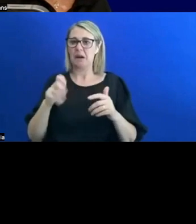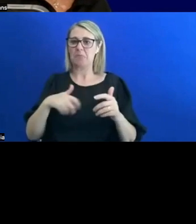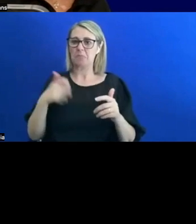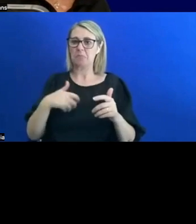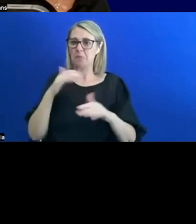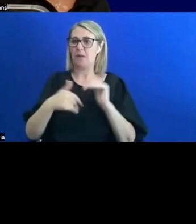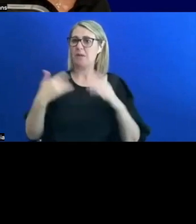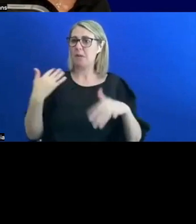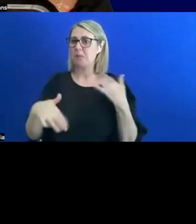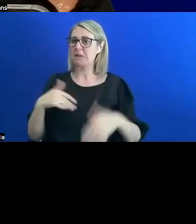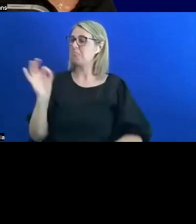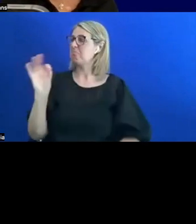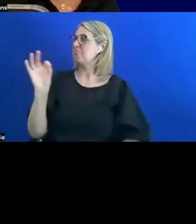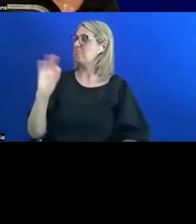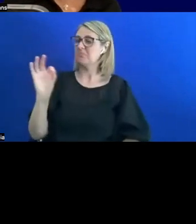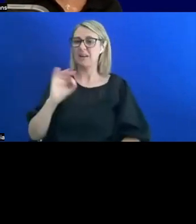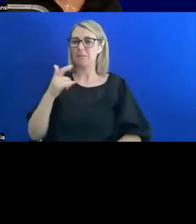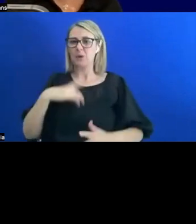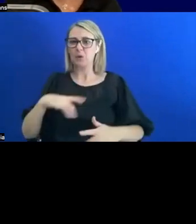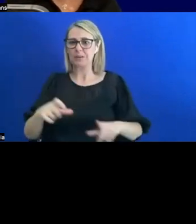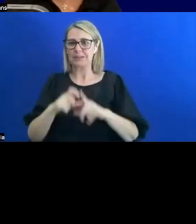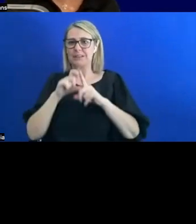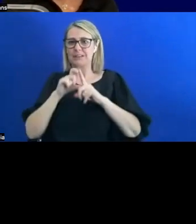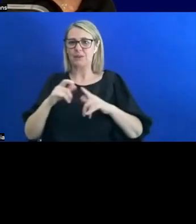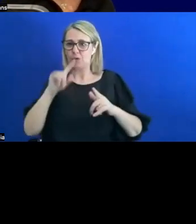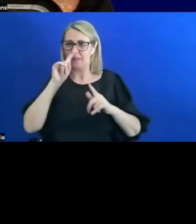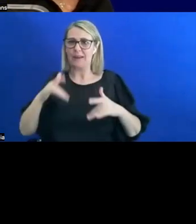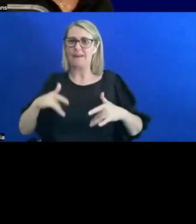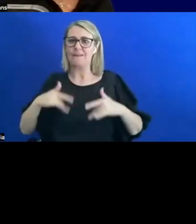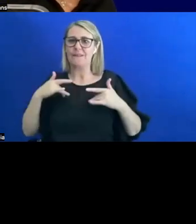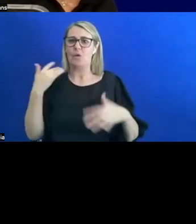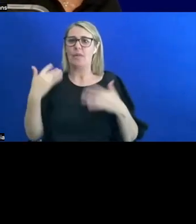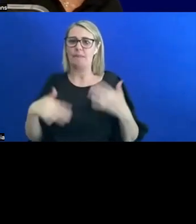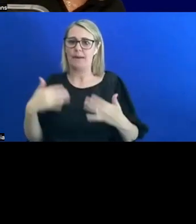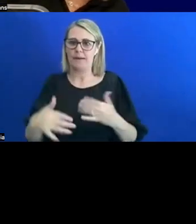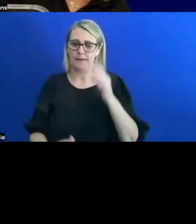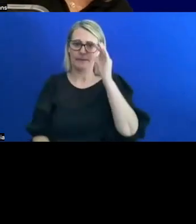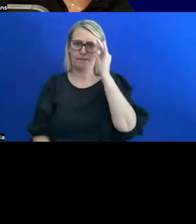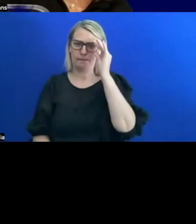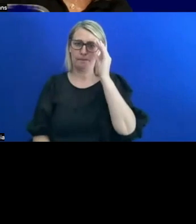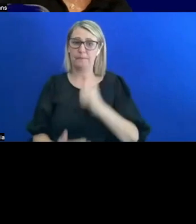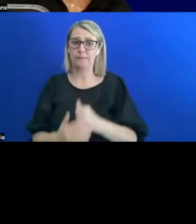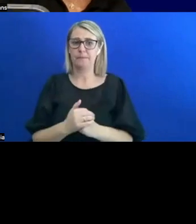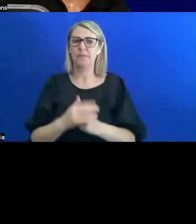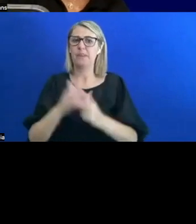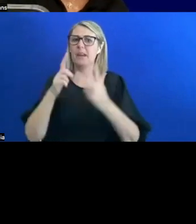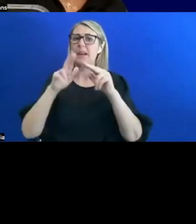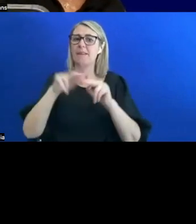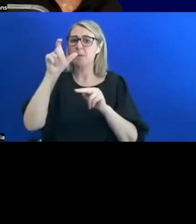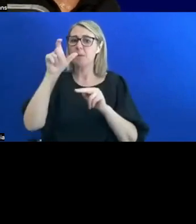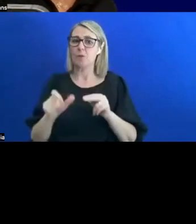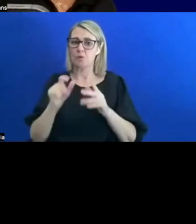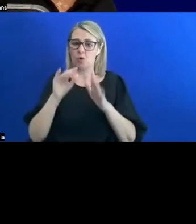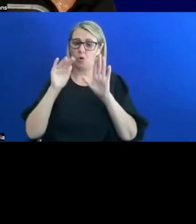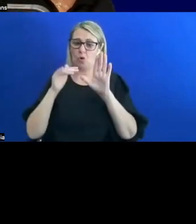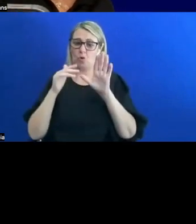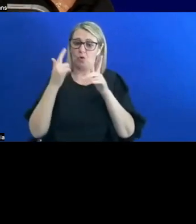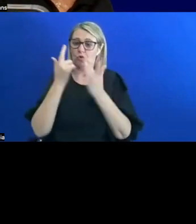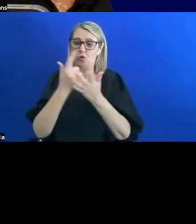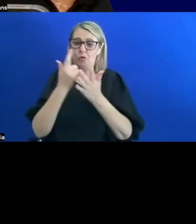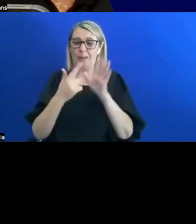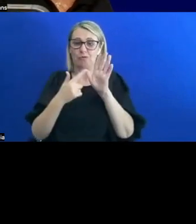more difficult for them to feel or sense pain. If an individual over responds to interoceptive